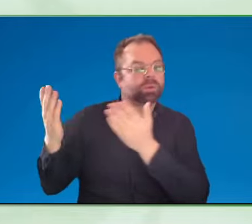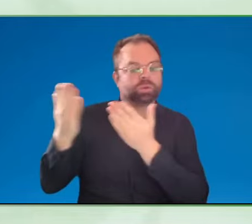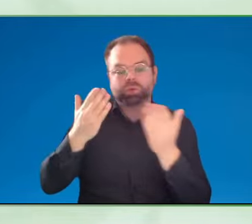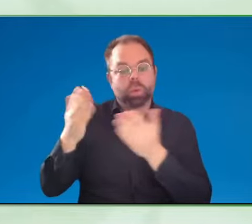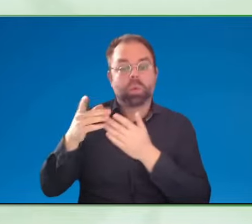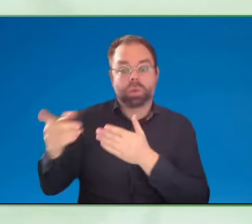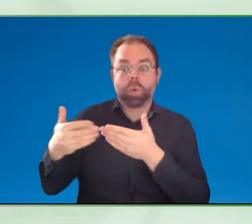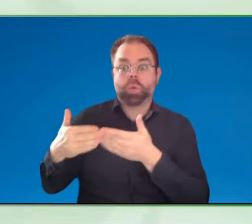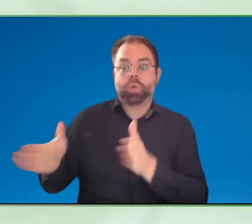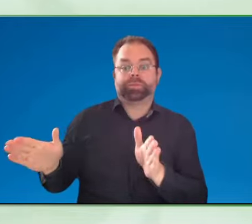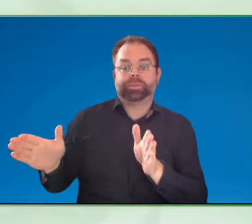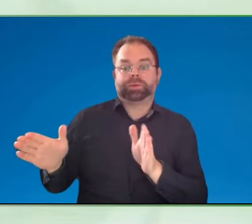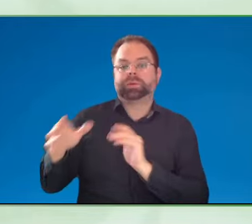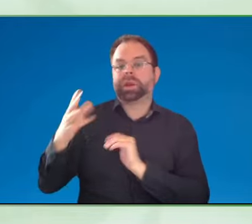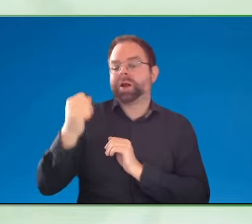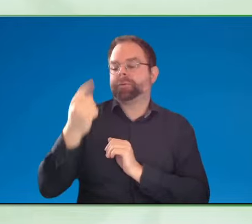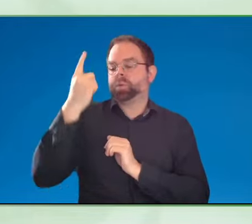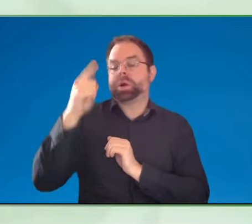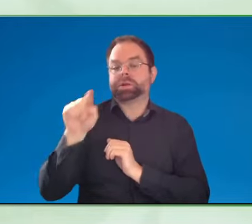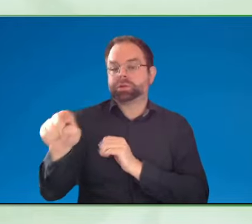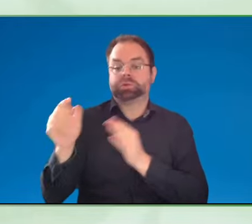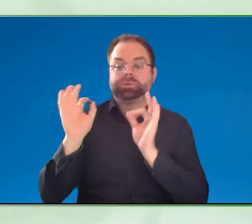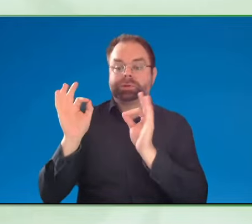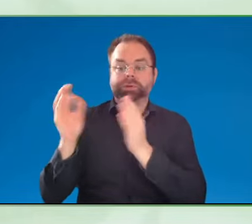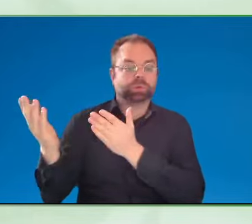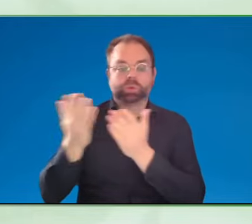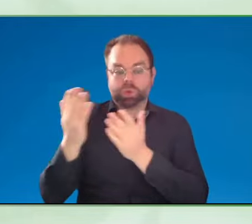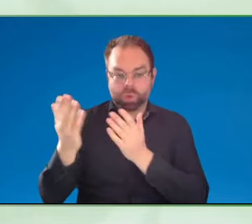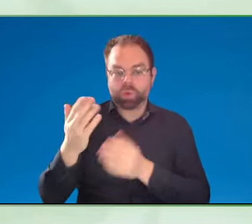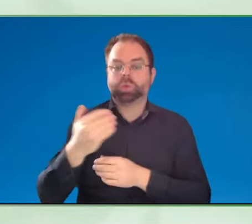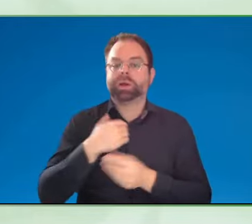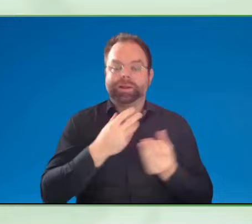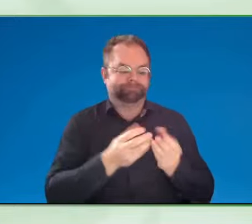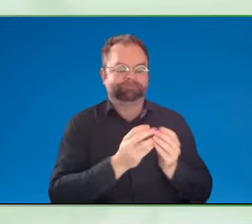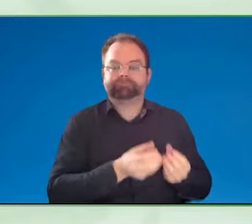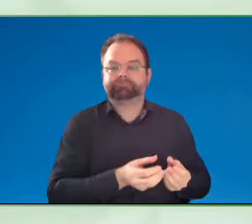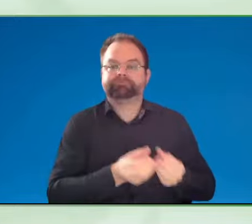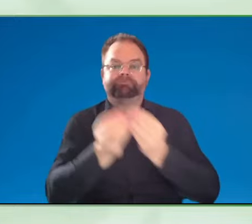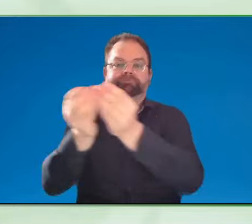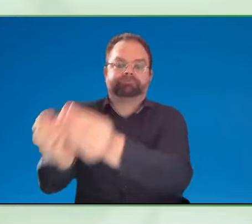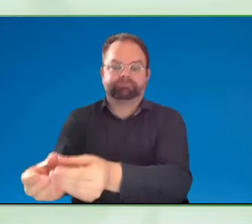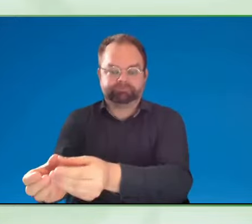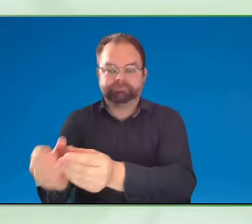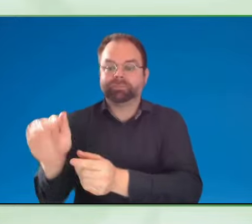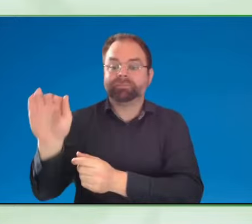findings to see if it could be shaped further.